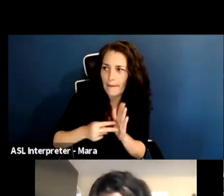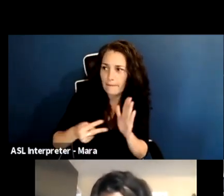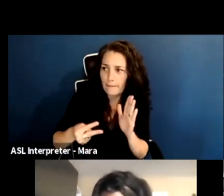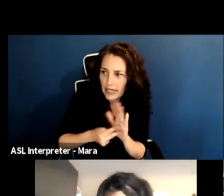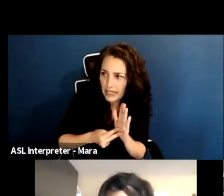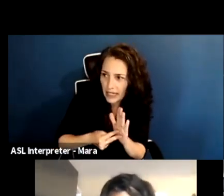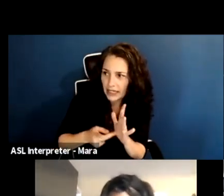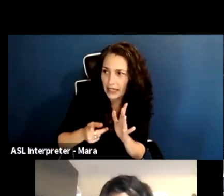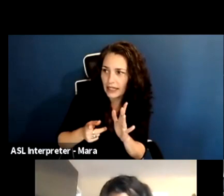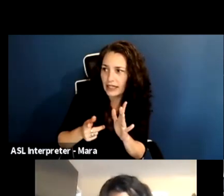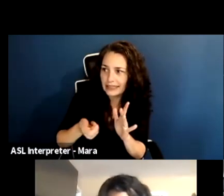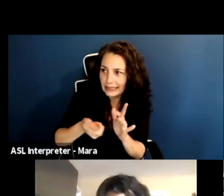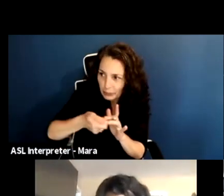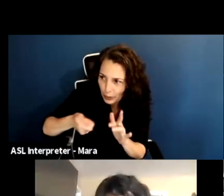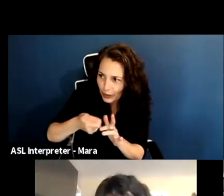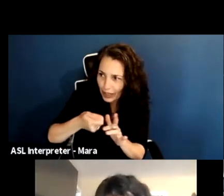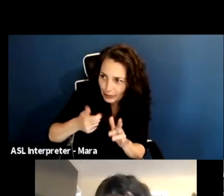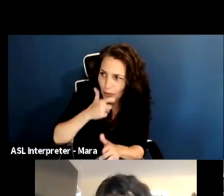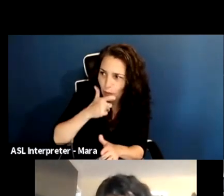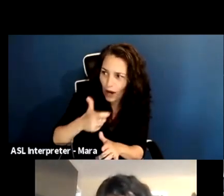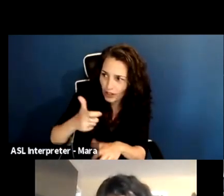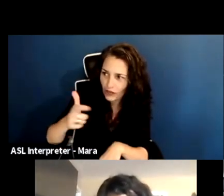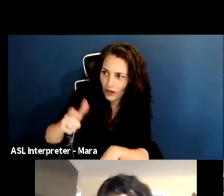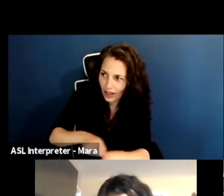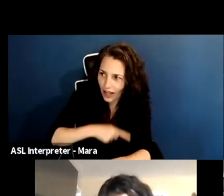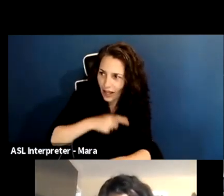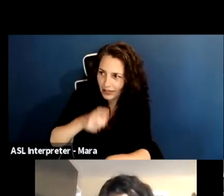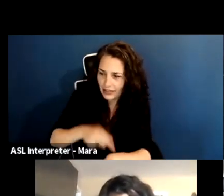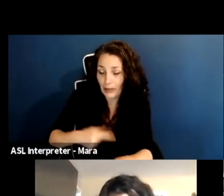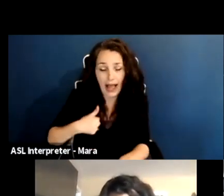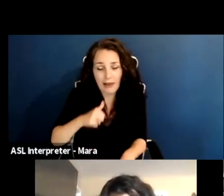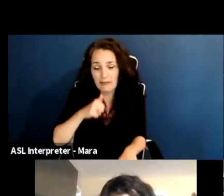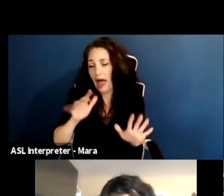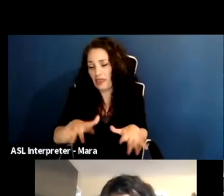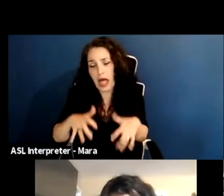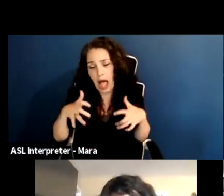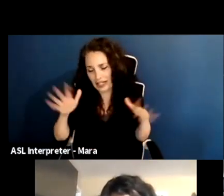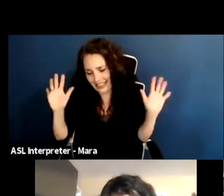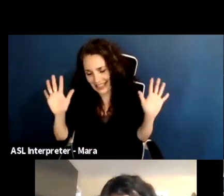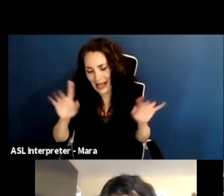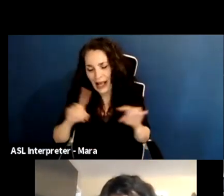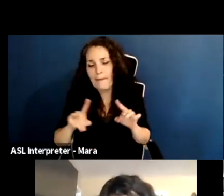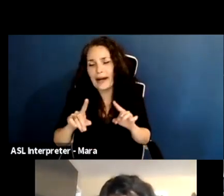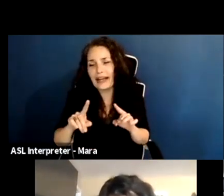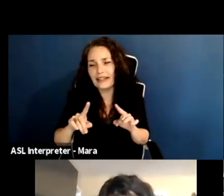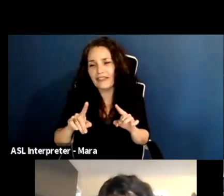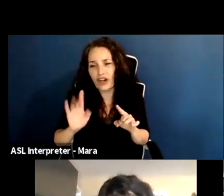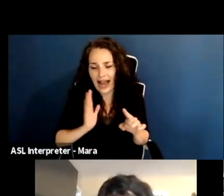that is probably watching this but our series, I wanted to be sure that we capture people